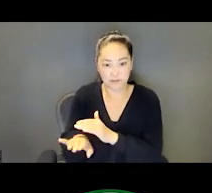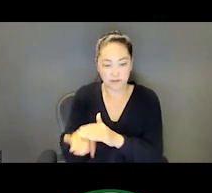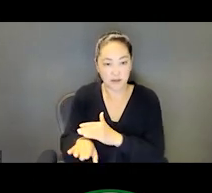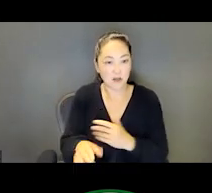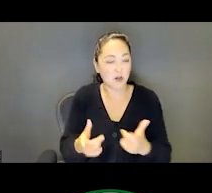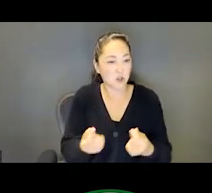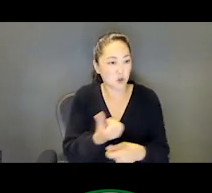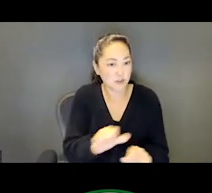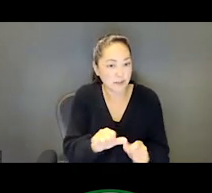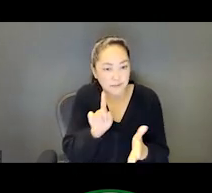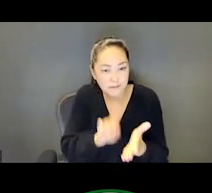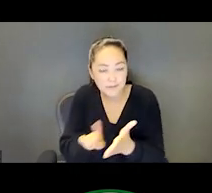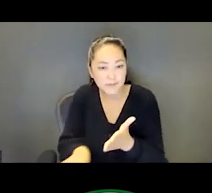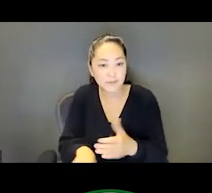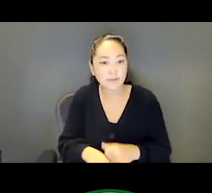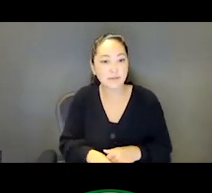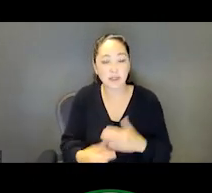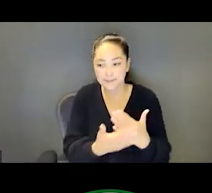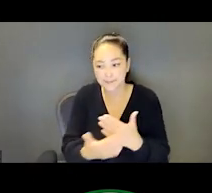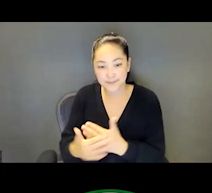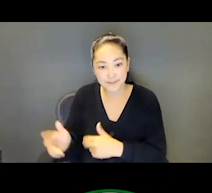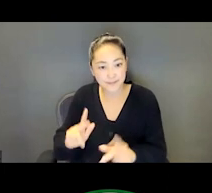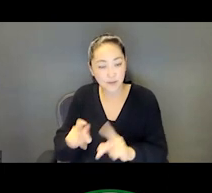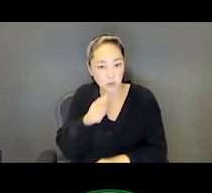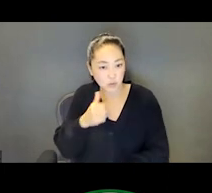Is a permanent feedback process.